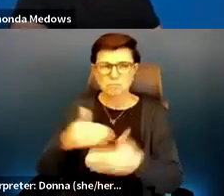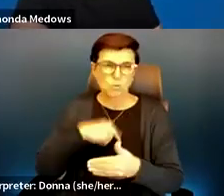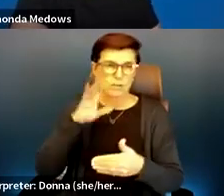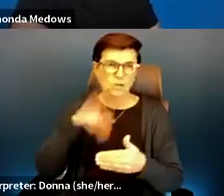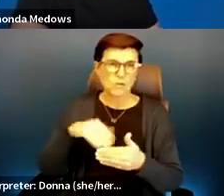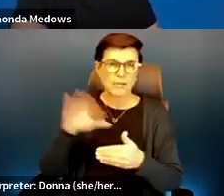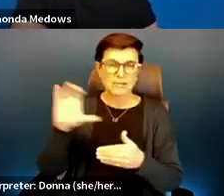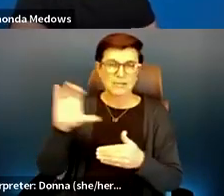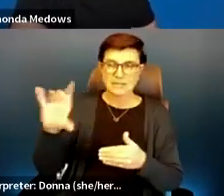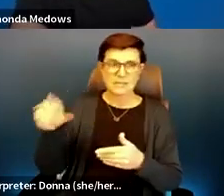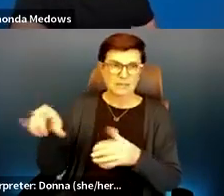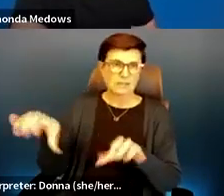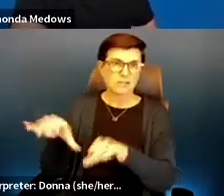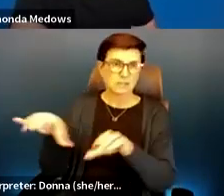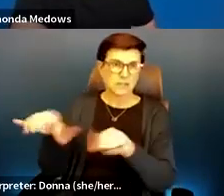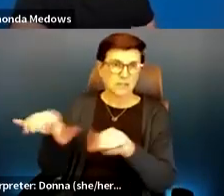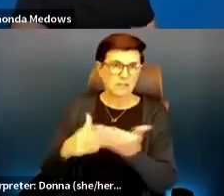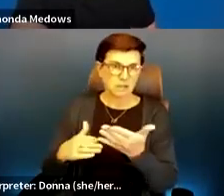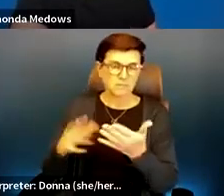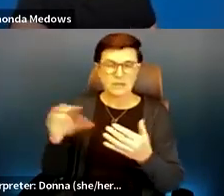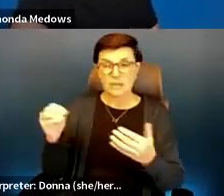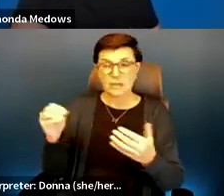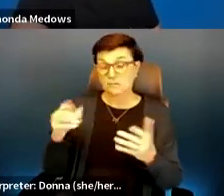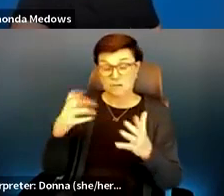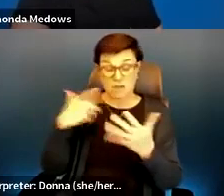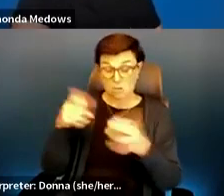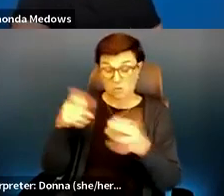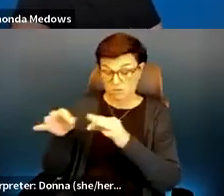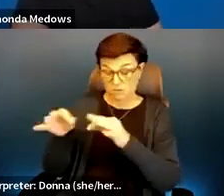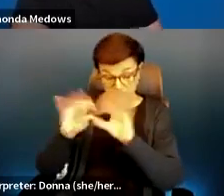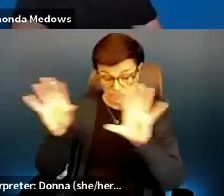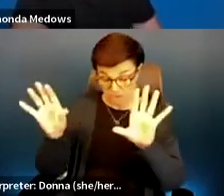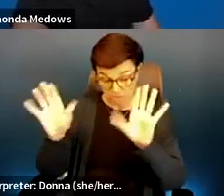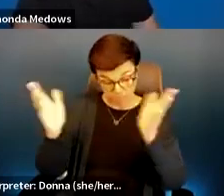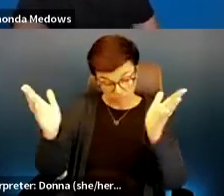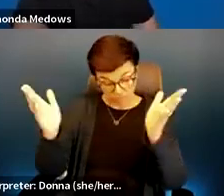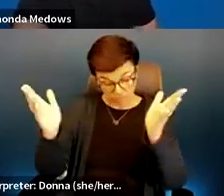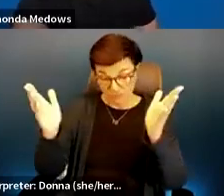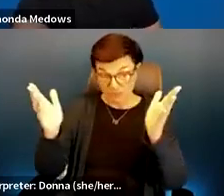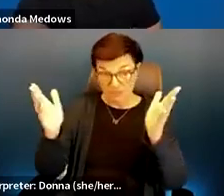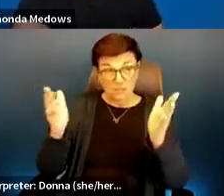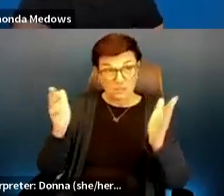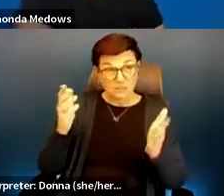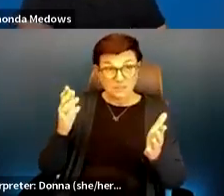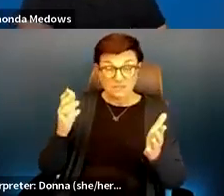And I should say that, just to be clear, while it may read like a mystery that we're unfolding,